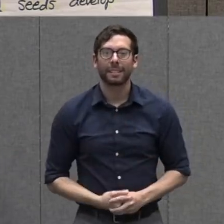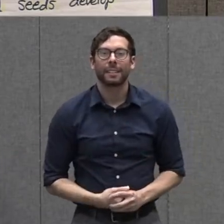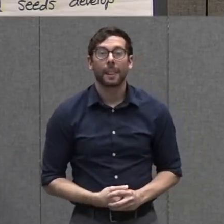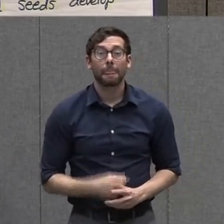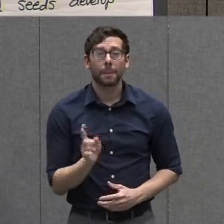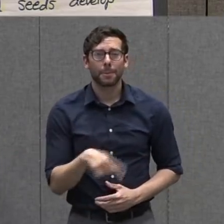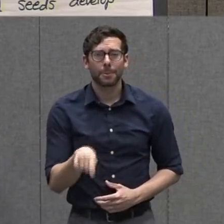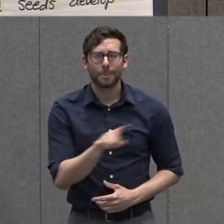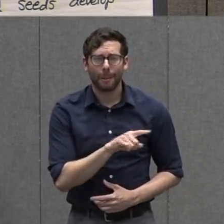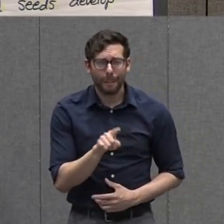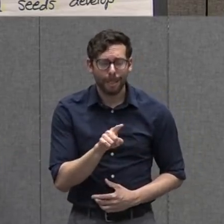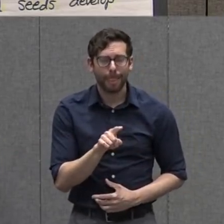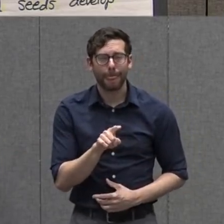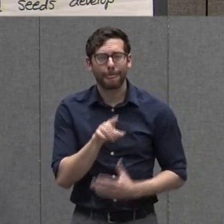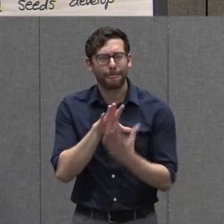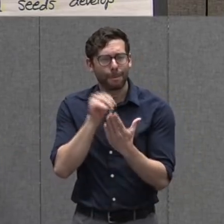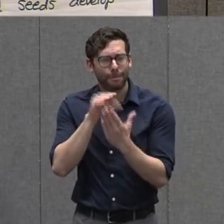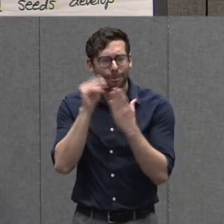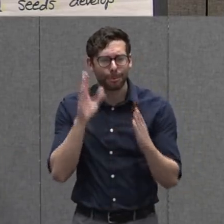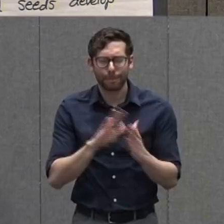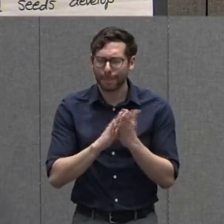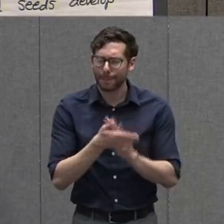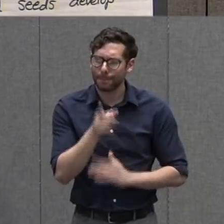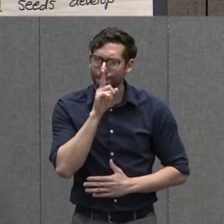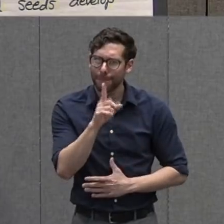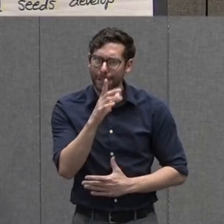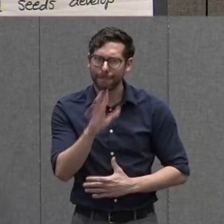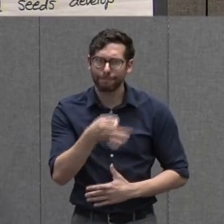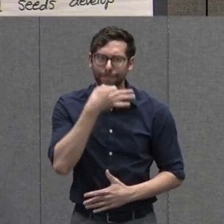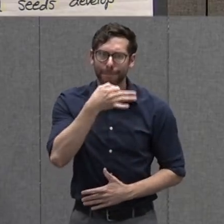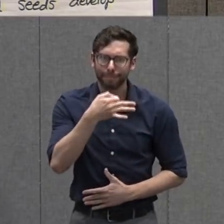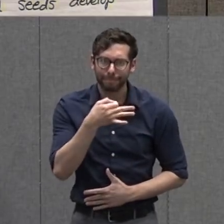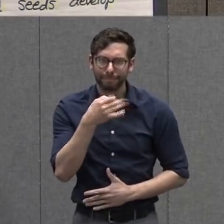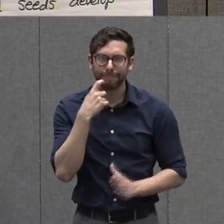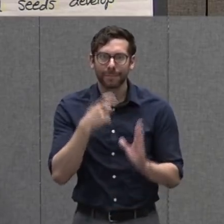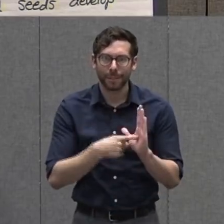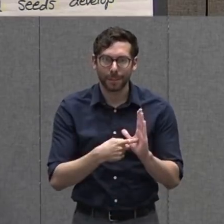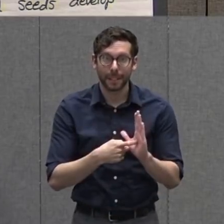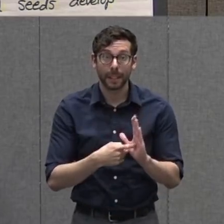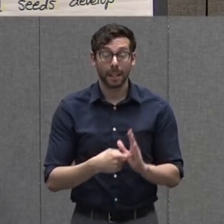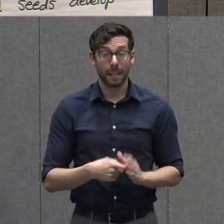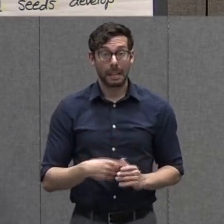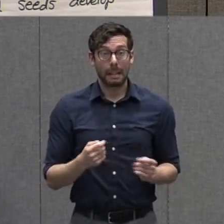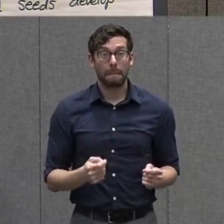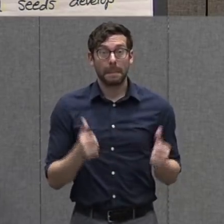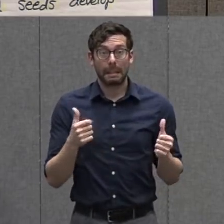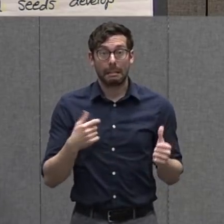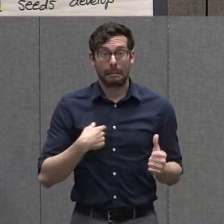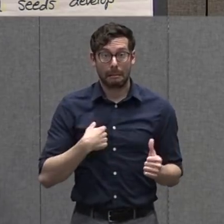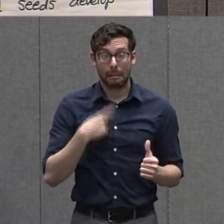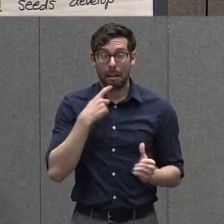Now, my mind automatically went to the end of the word, tion. T-I-O-N.